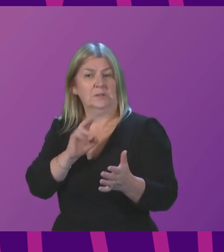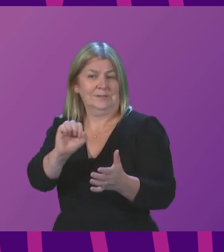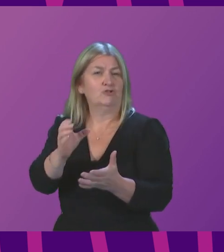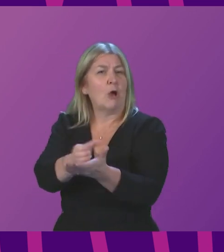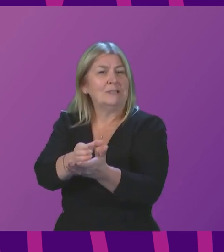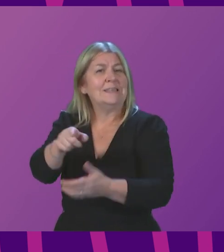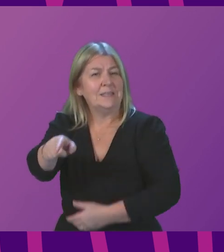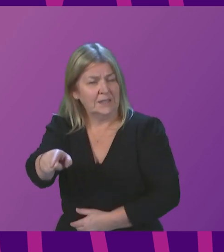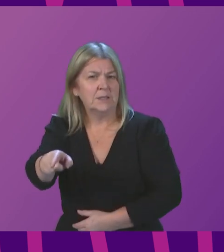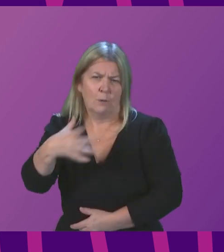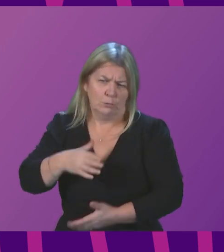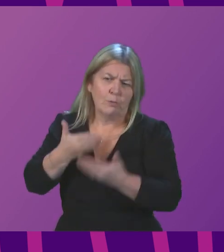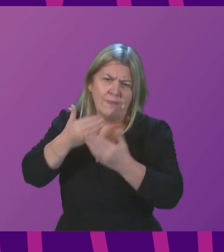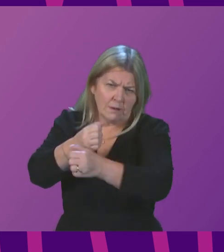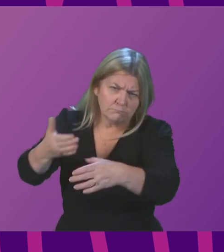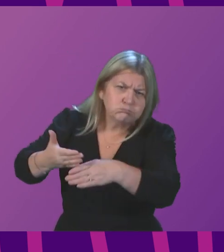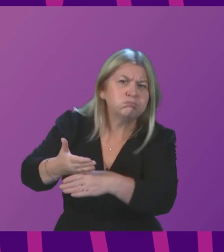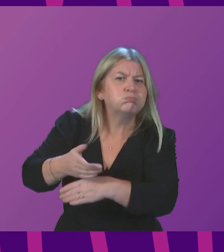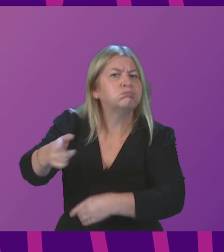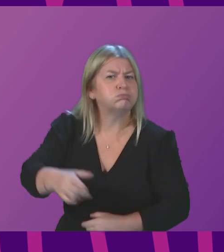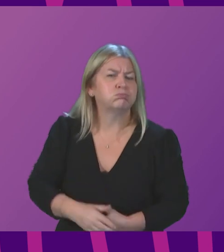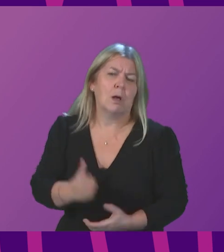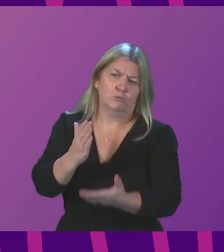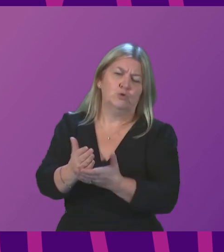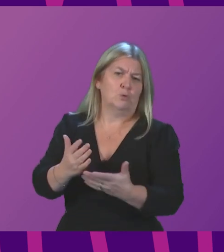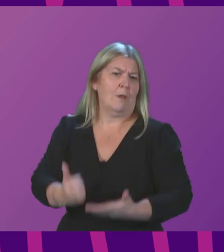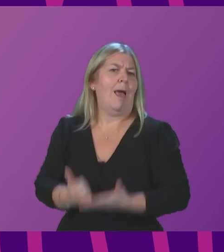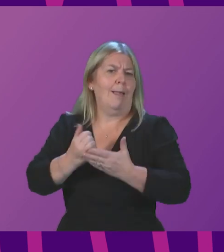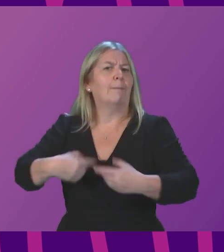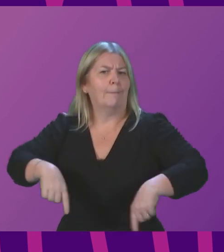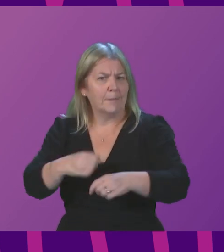that fully, and I am sure that it will have an important contribution to make to the on-going